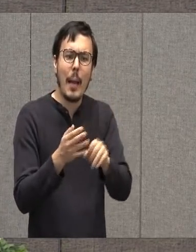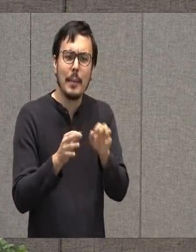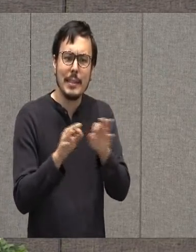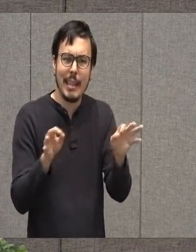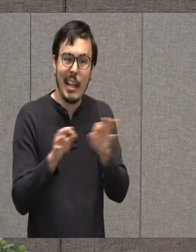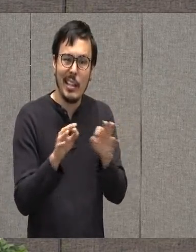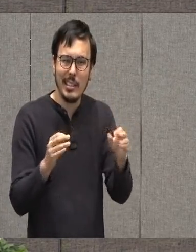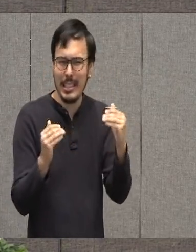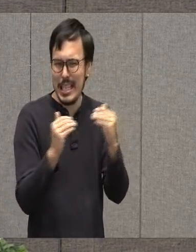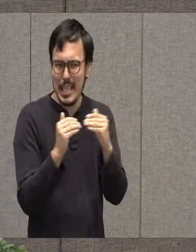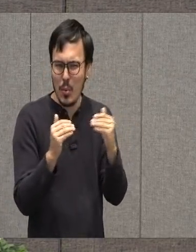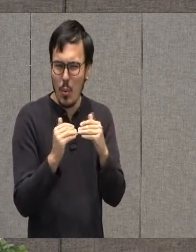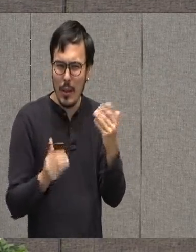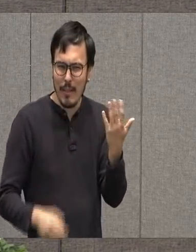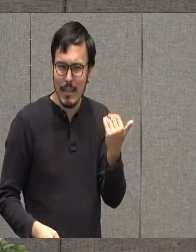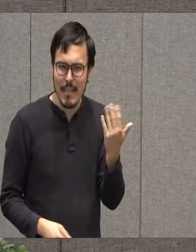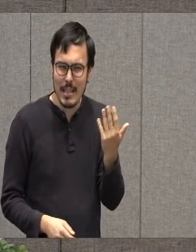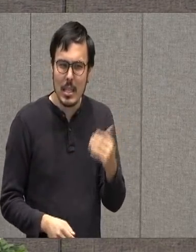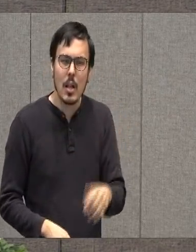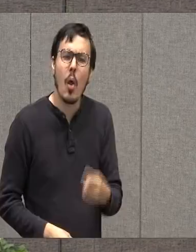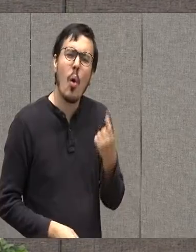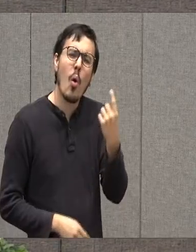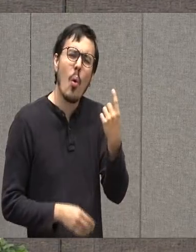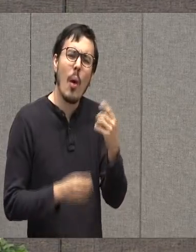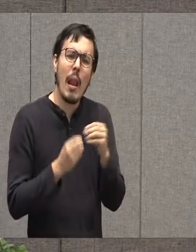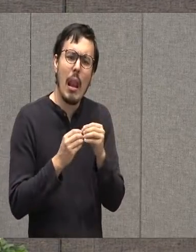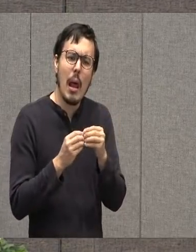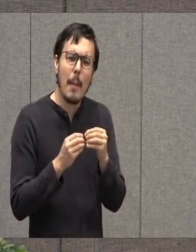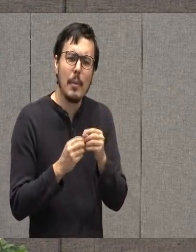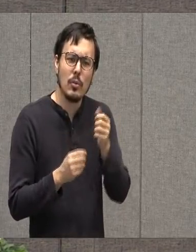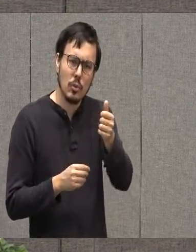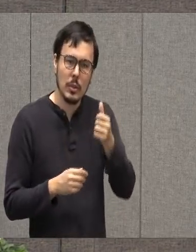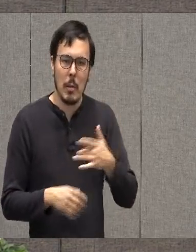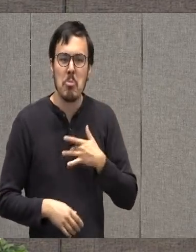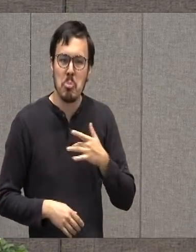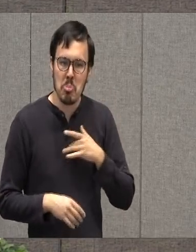What's a number that you feel pretty comfortable with that we could start with?